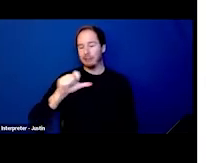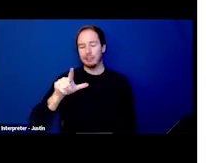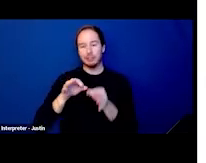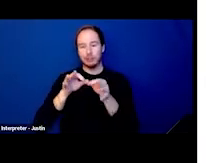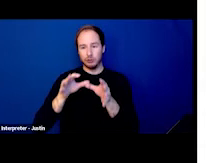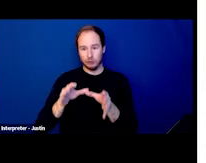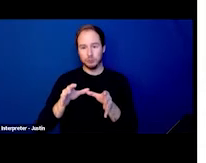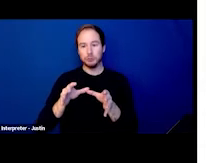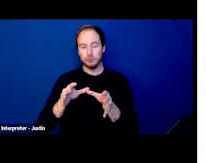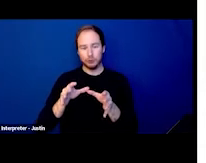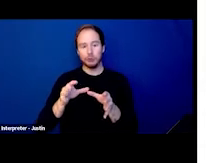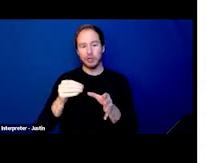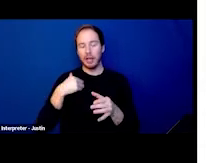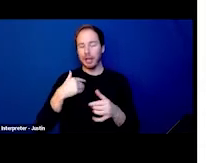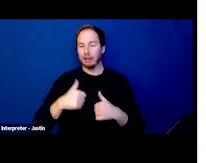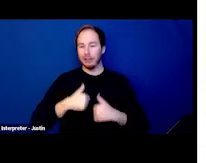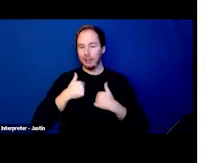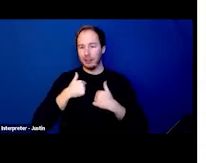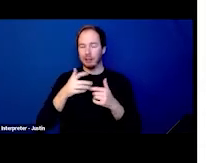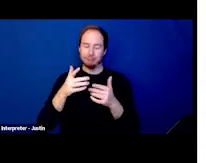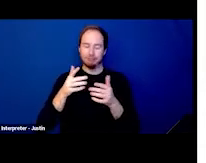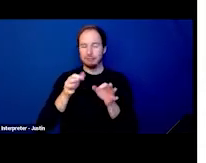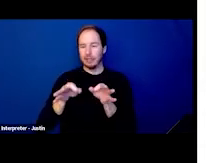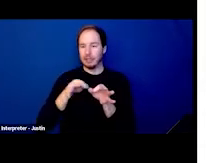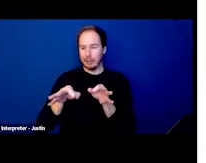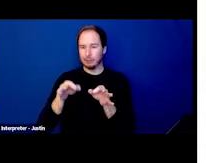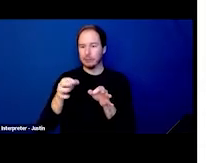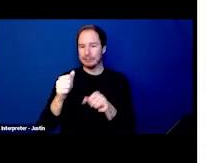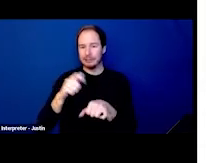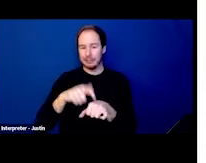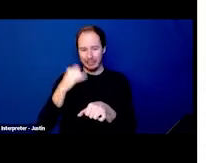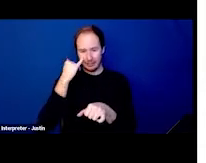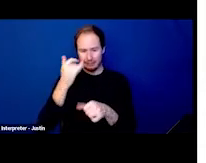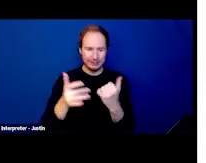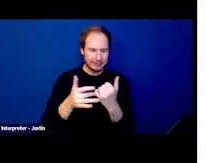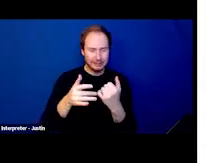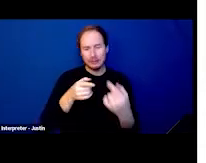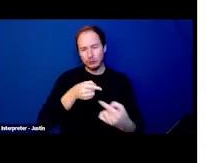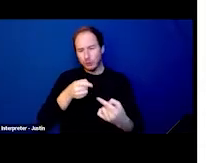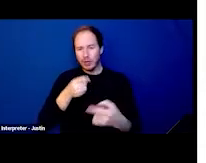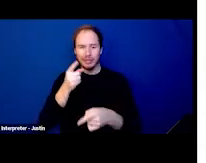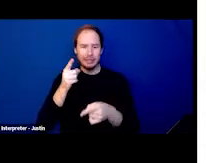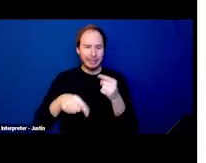We also have live captioning. If you're having any technical issues in the webinar today,